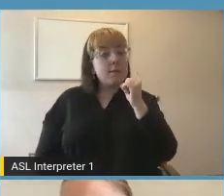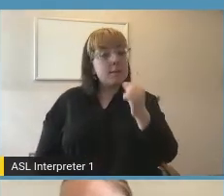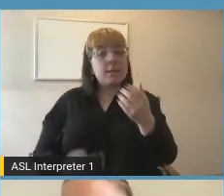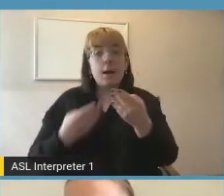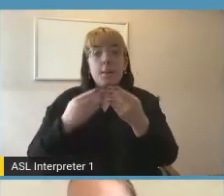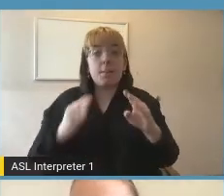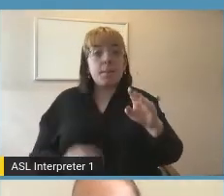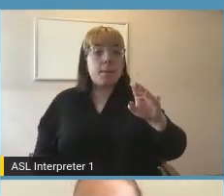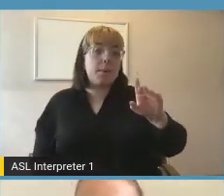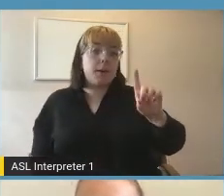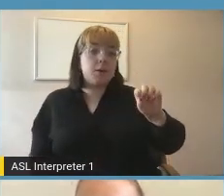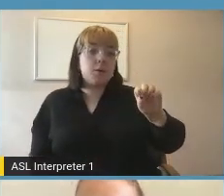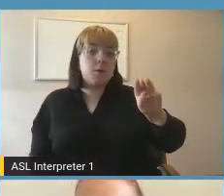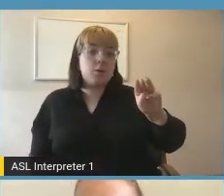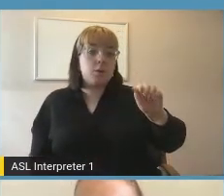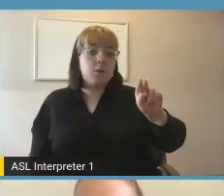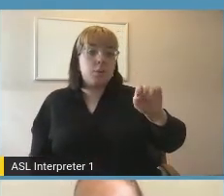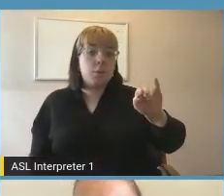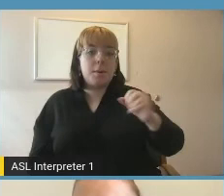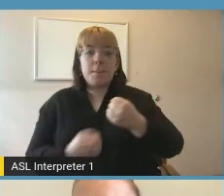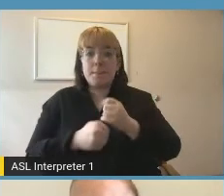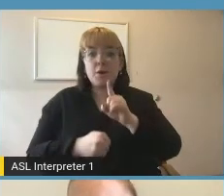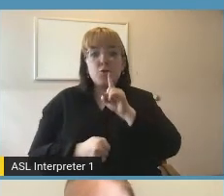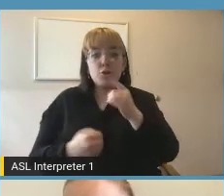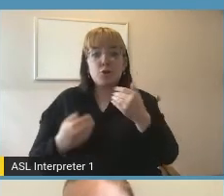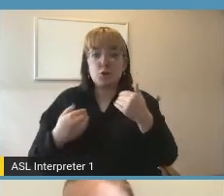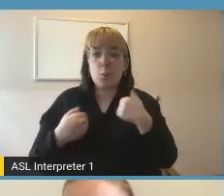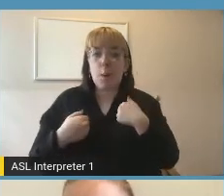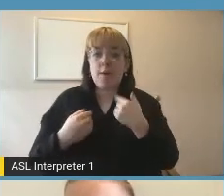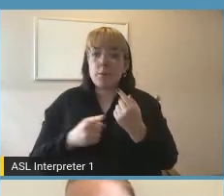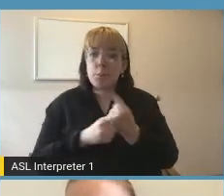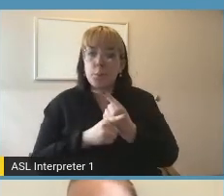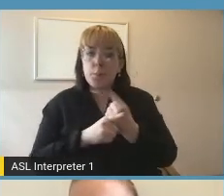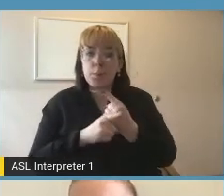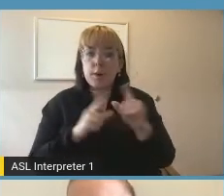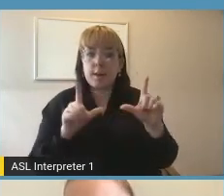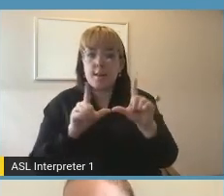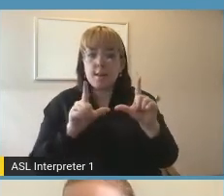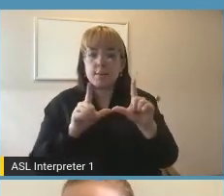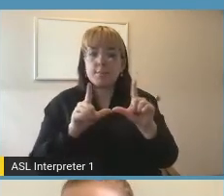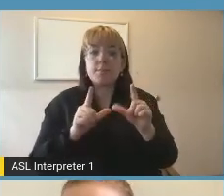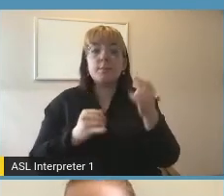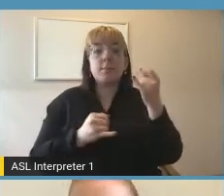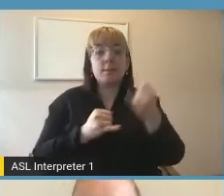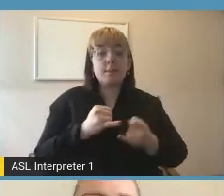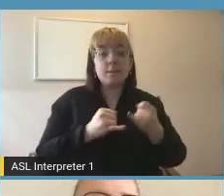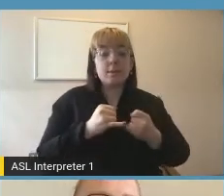to attribute, credit people correctly. And then Soundly, there is a free and paid version.